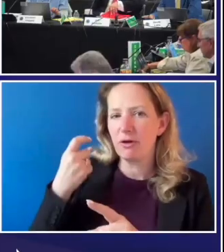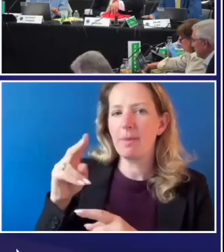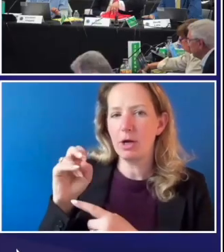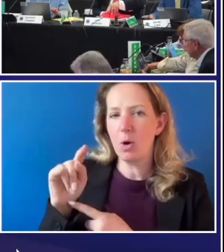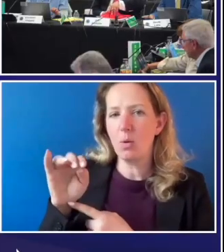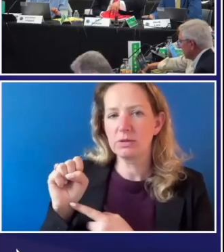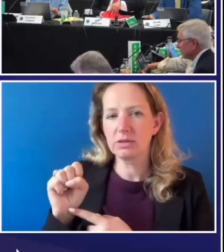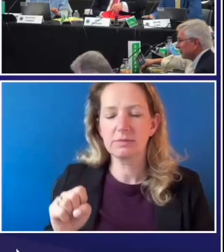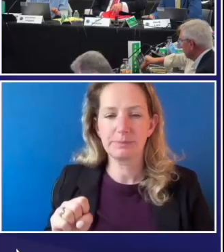Jennifer, please.